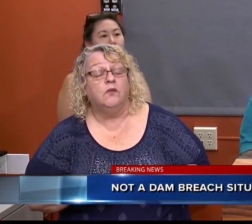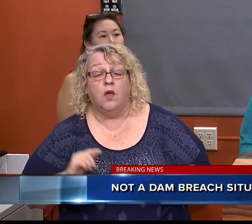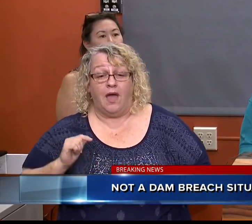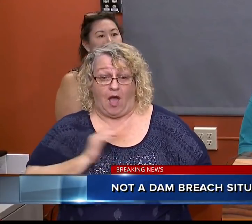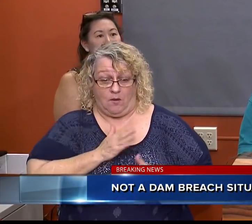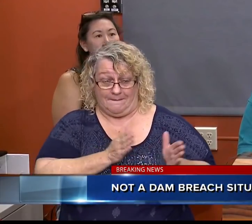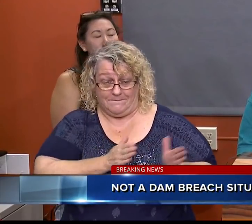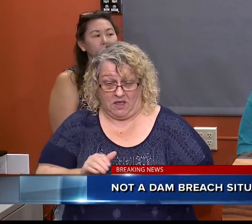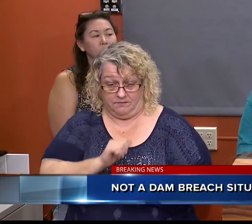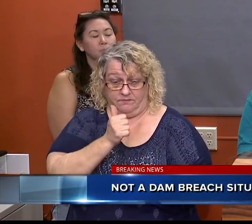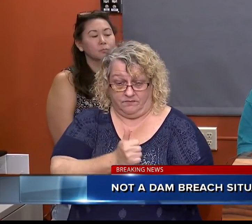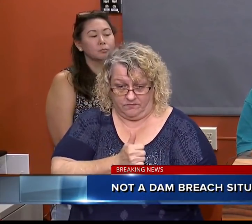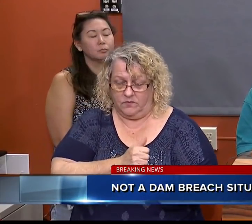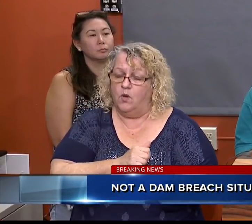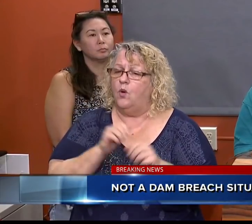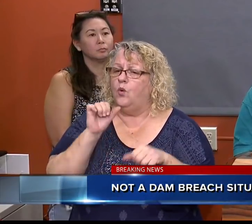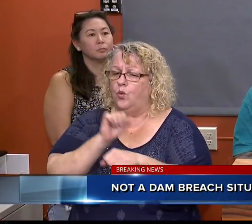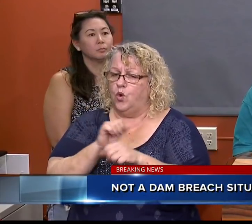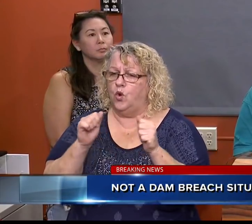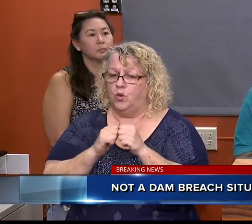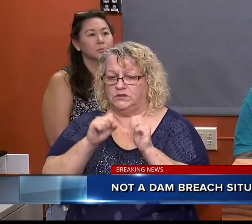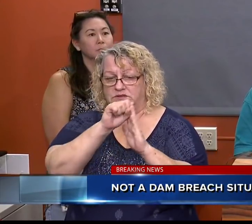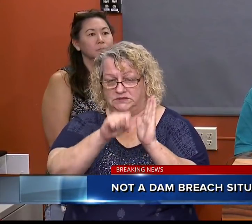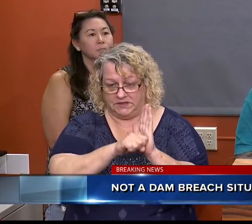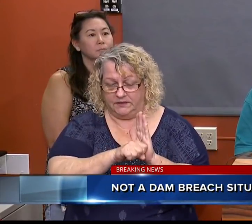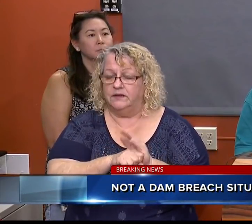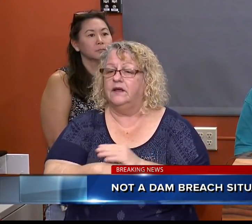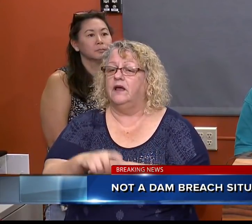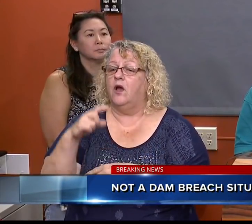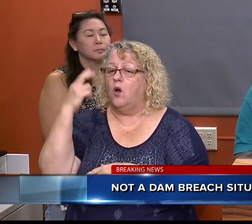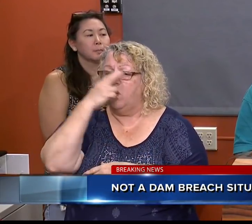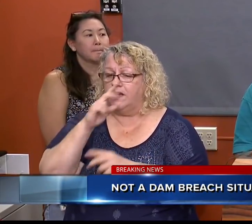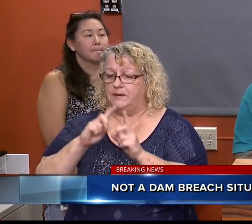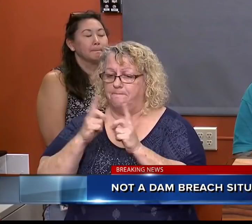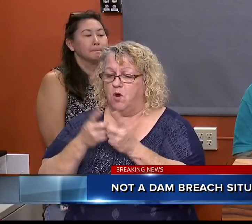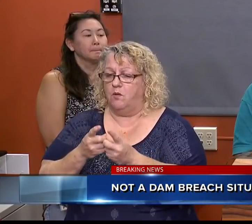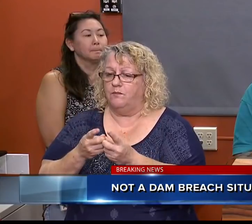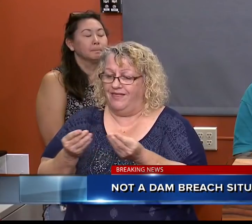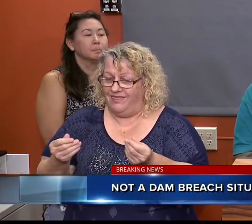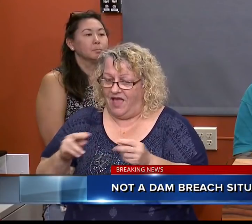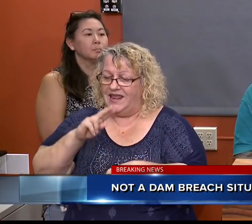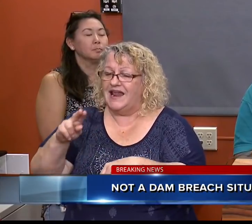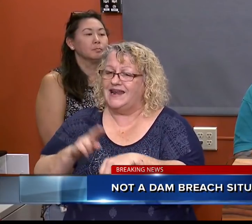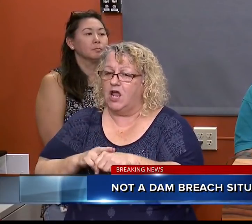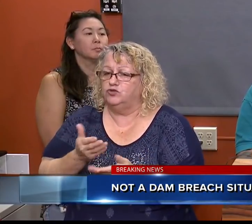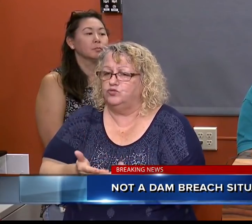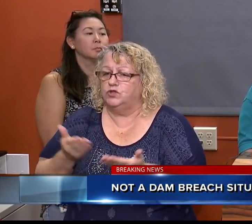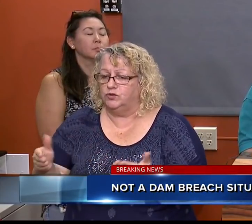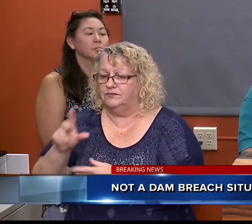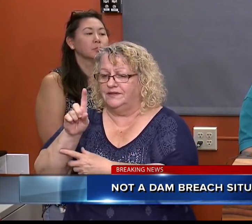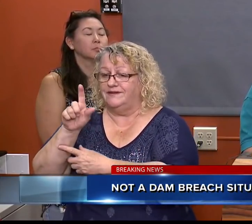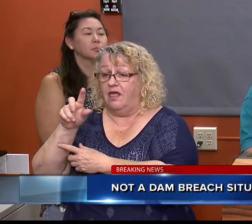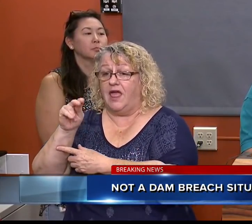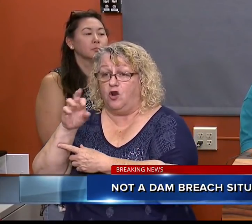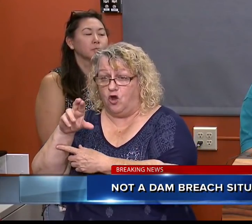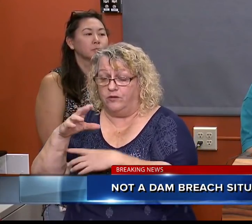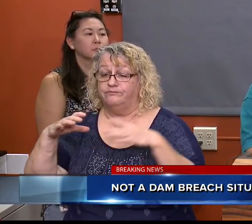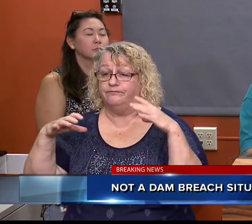EVACUATION OF NUUANU RESIDENTS? SO BASED ON OUR PLANS, WORKING WITH THE STATE DEPARTMENT OF LAND AND NATURAL